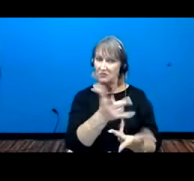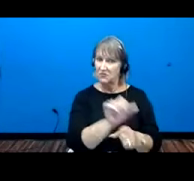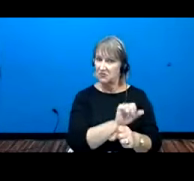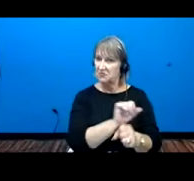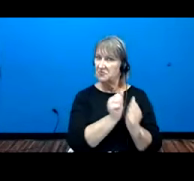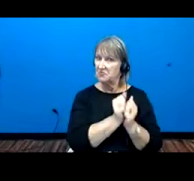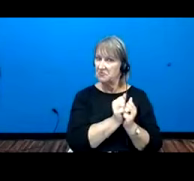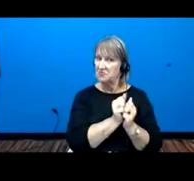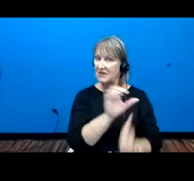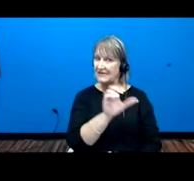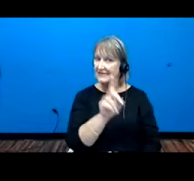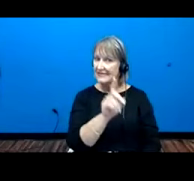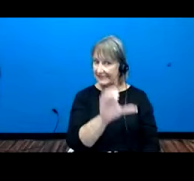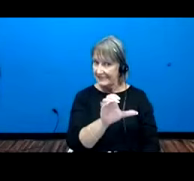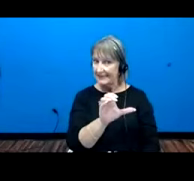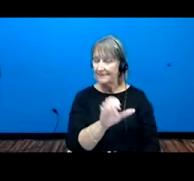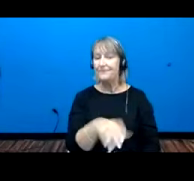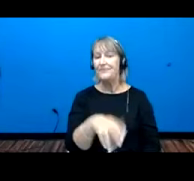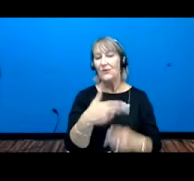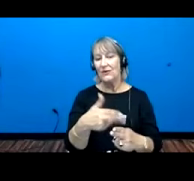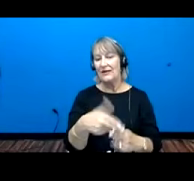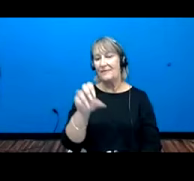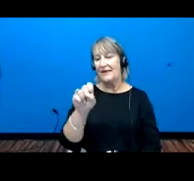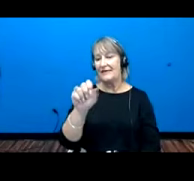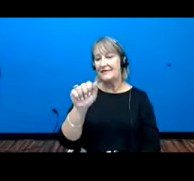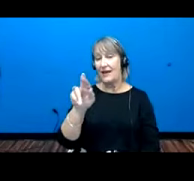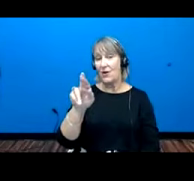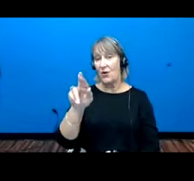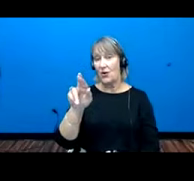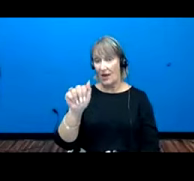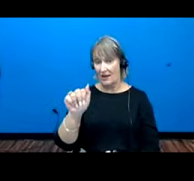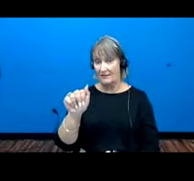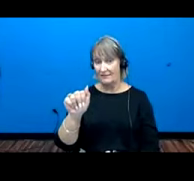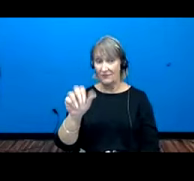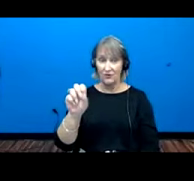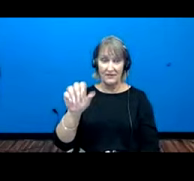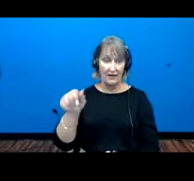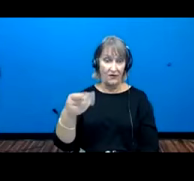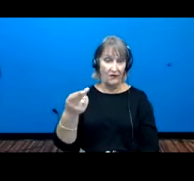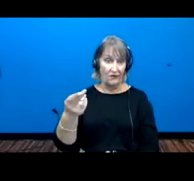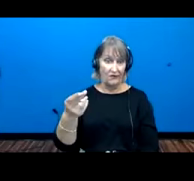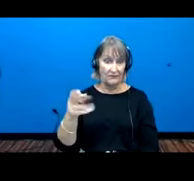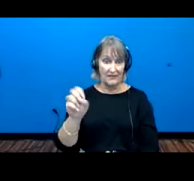in those videos, Sarah. And there's a link there where you can actually get